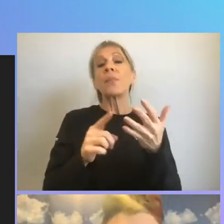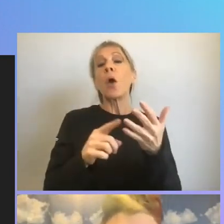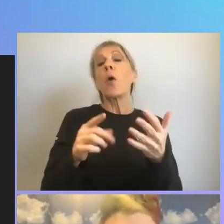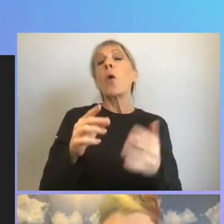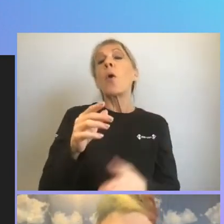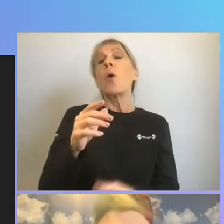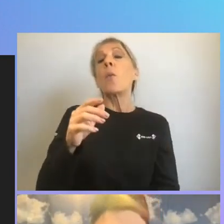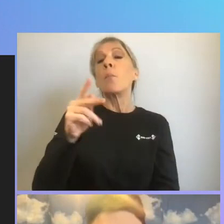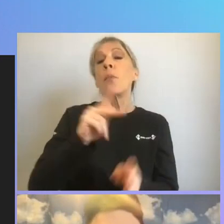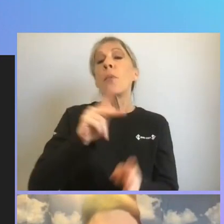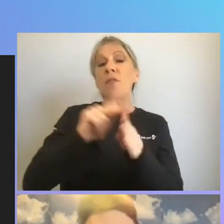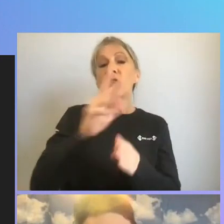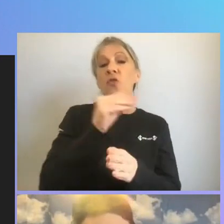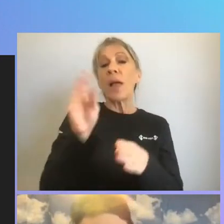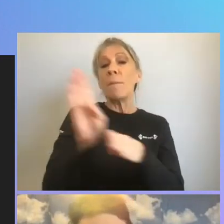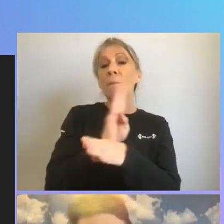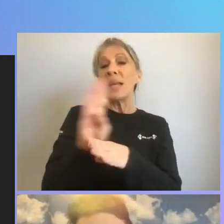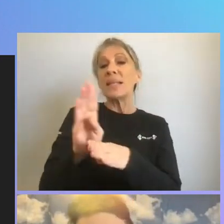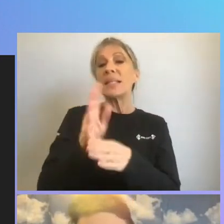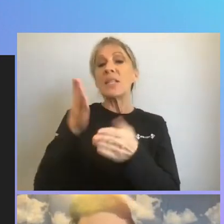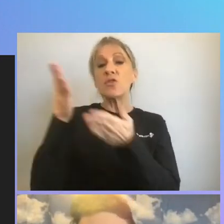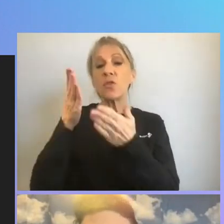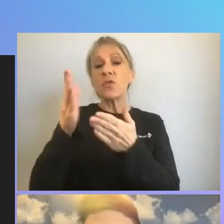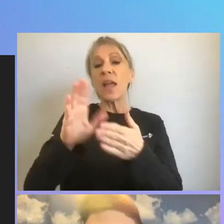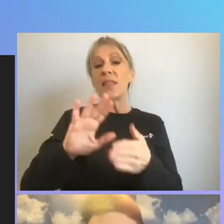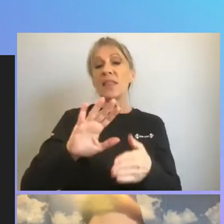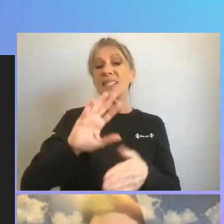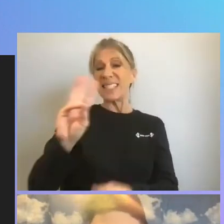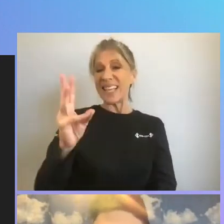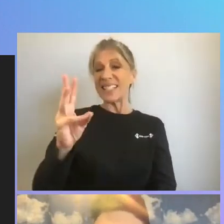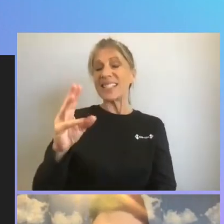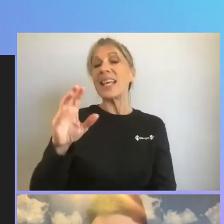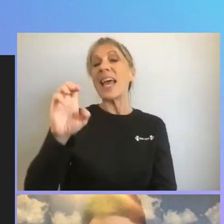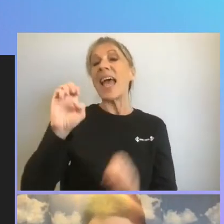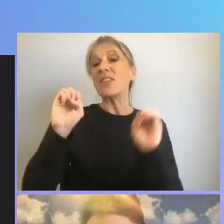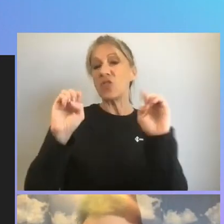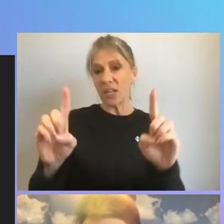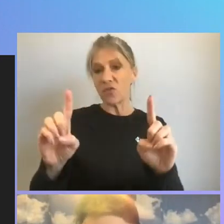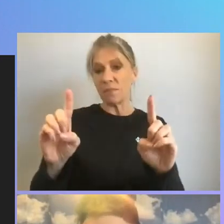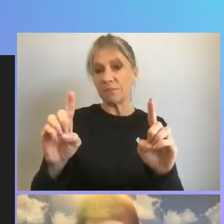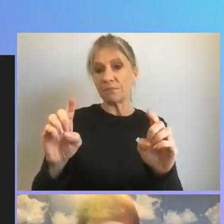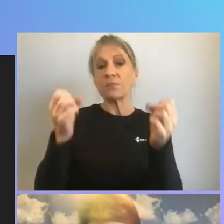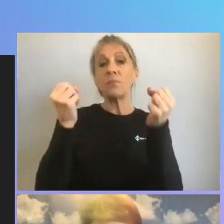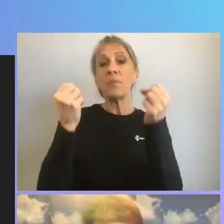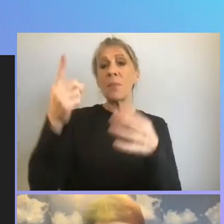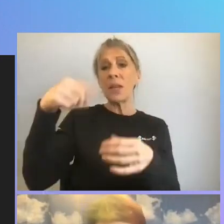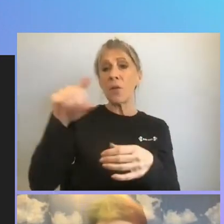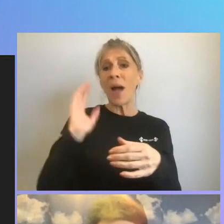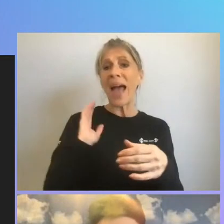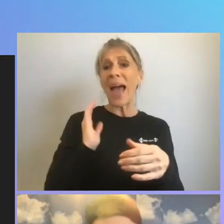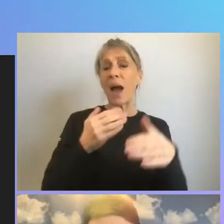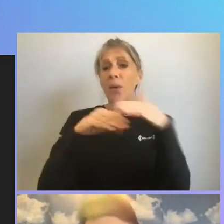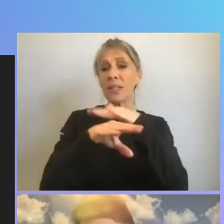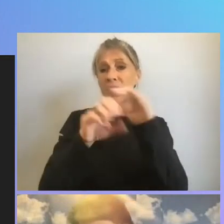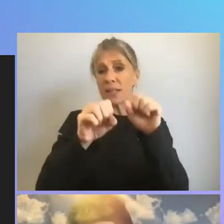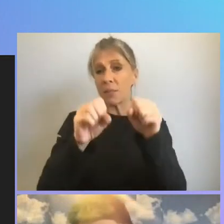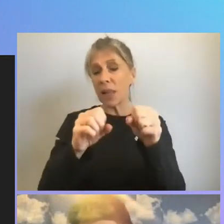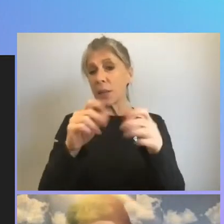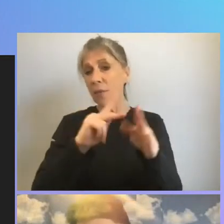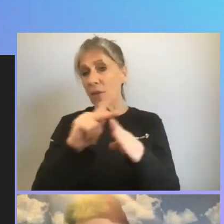services, and the sixth is education. Now now, as a lot of you here are accessible professionals or maybe